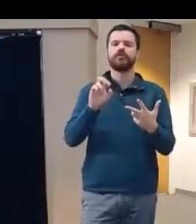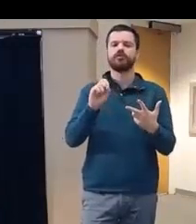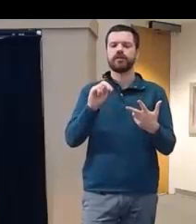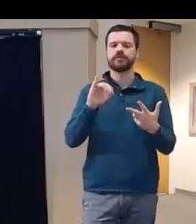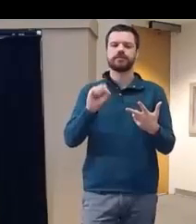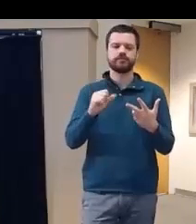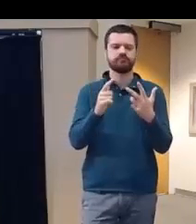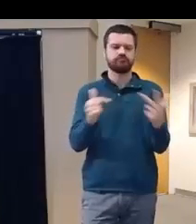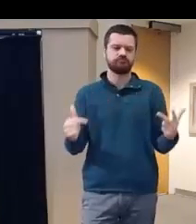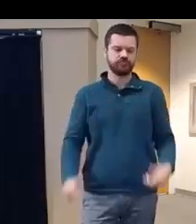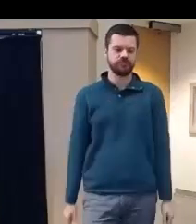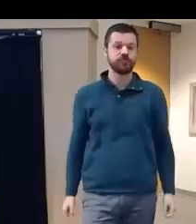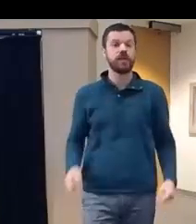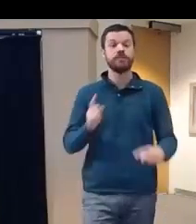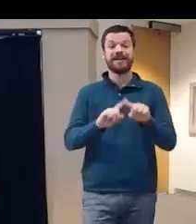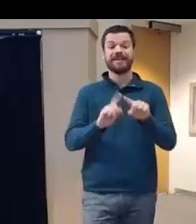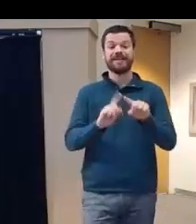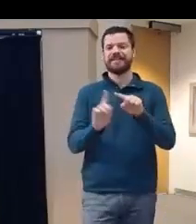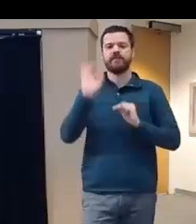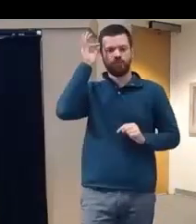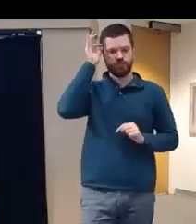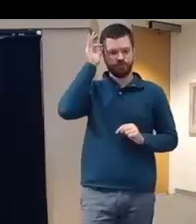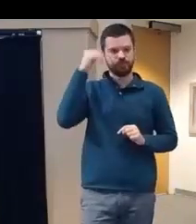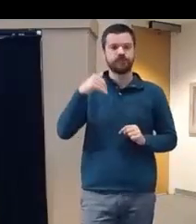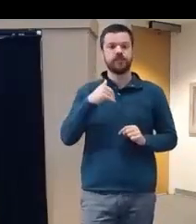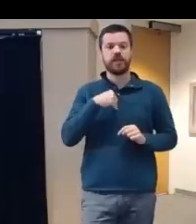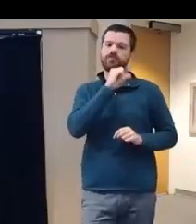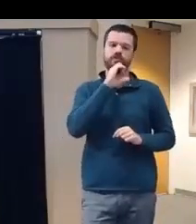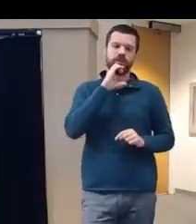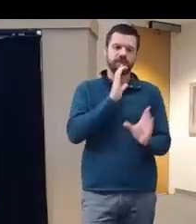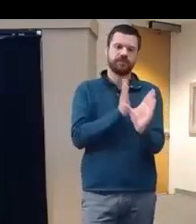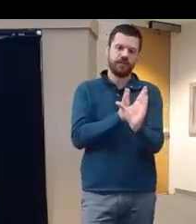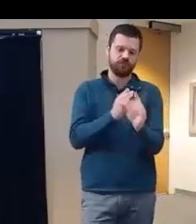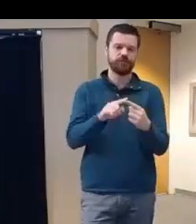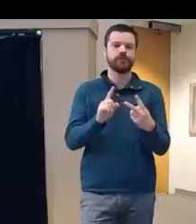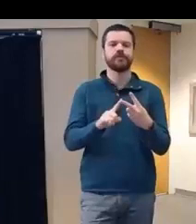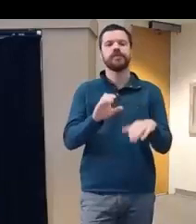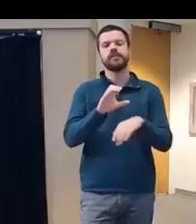we also have a number of fellowships including geriatric Psychiatry consultation liaison